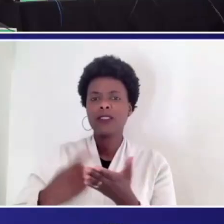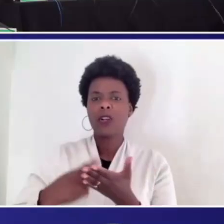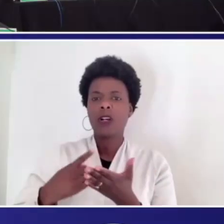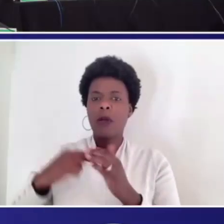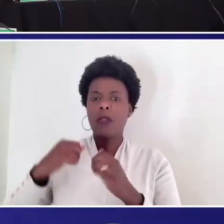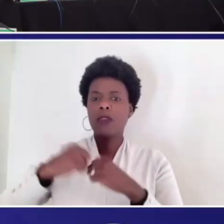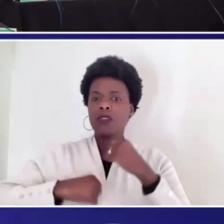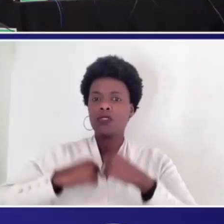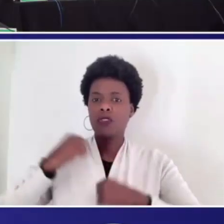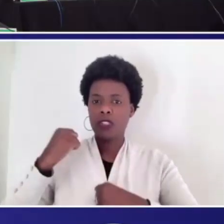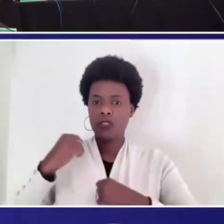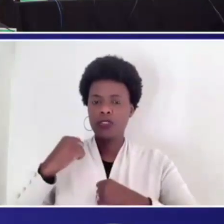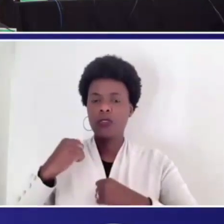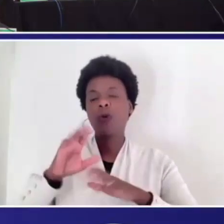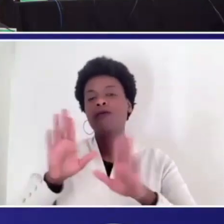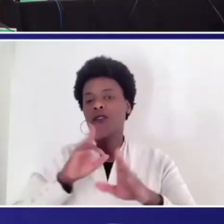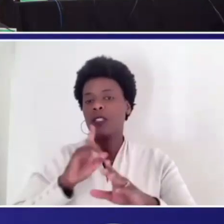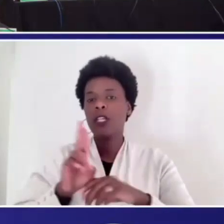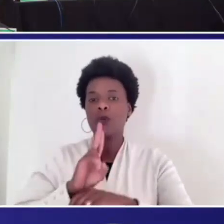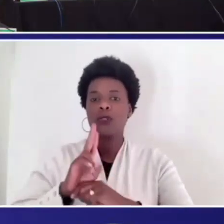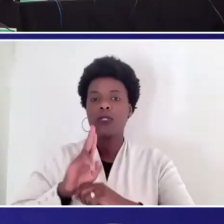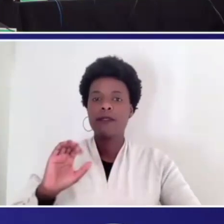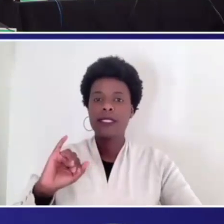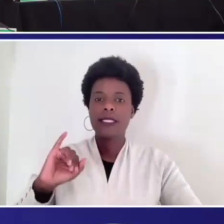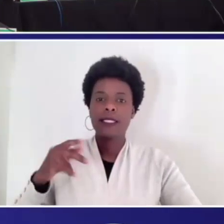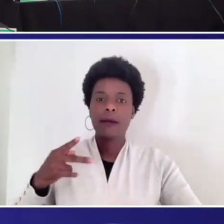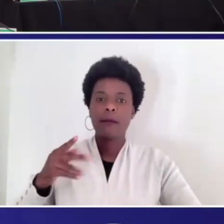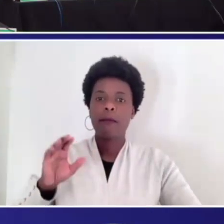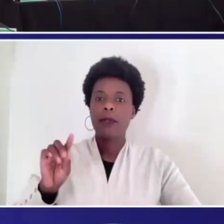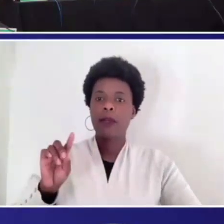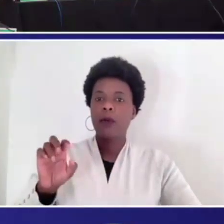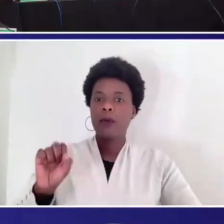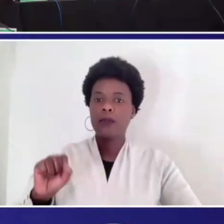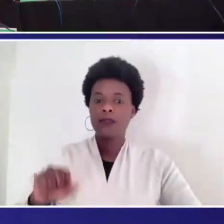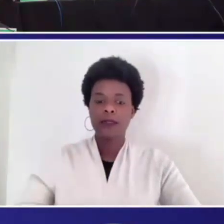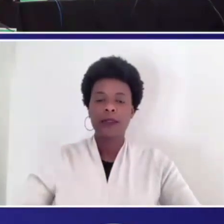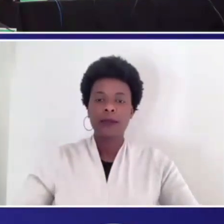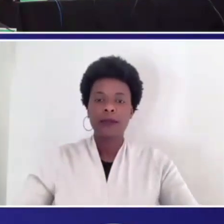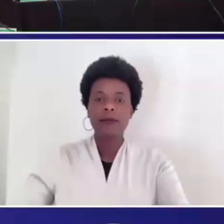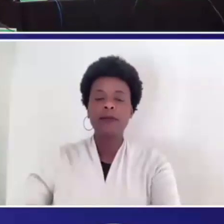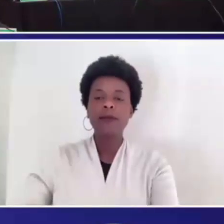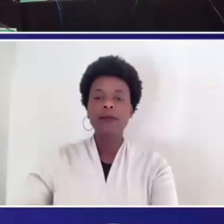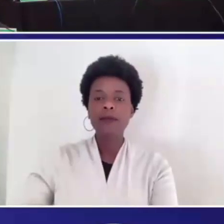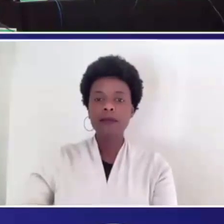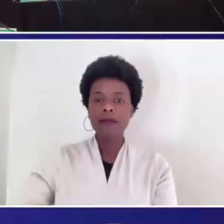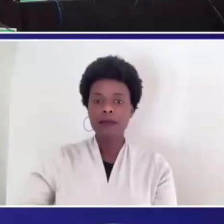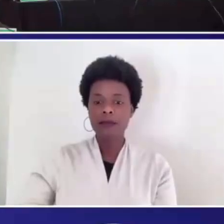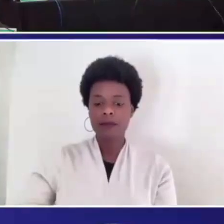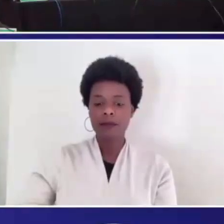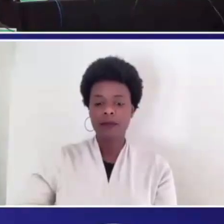of, of the use of CIP codes, or Classification of Instructional Programs. So this taxonomy is a taxonomy